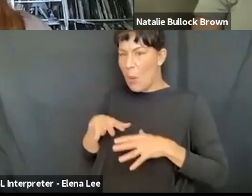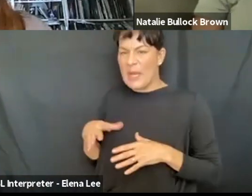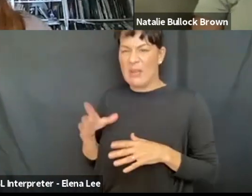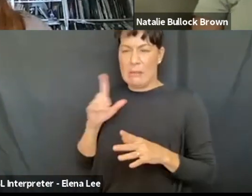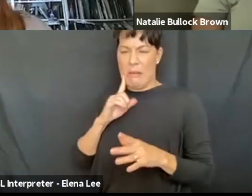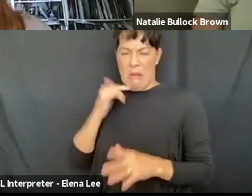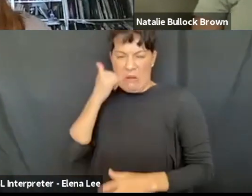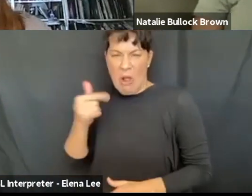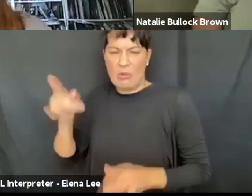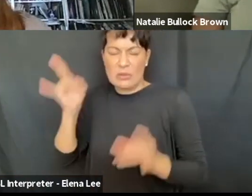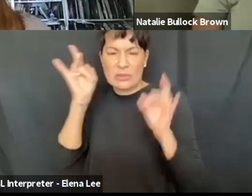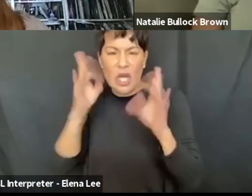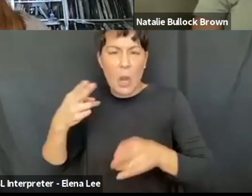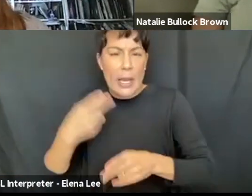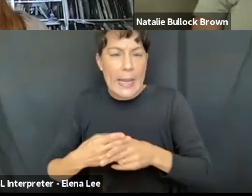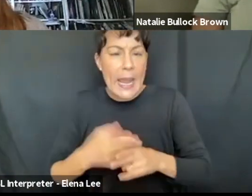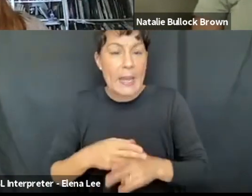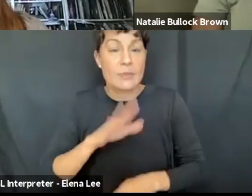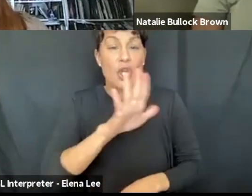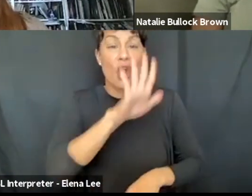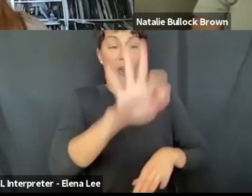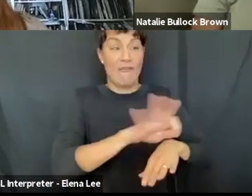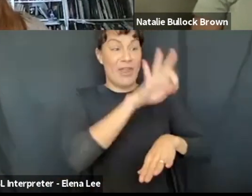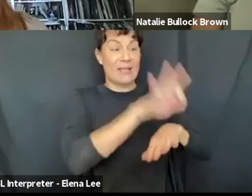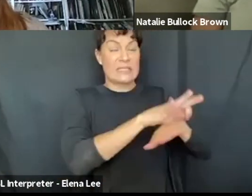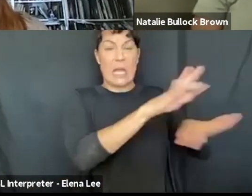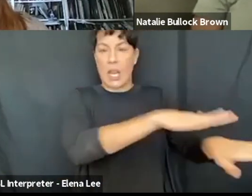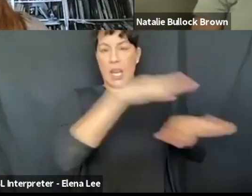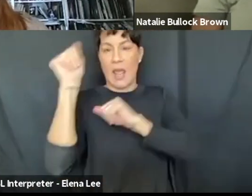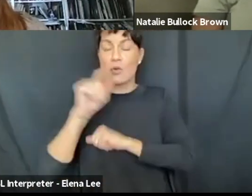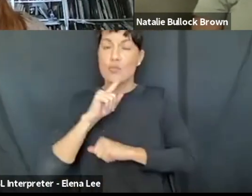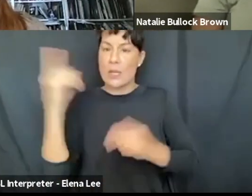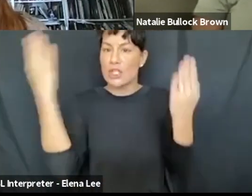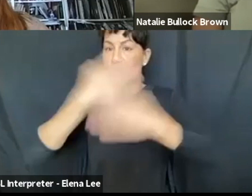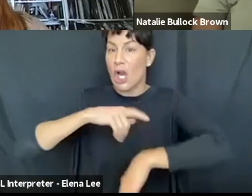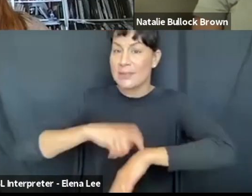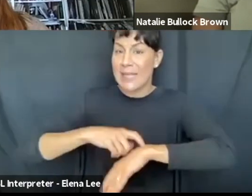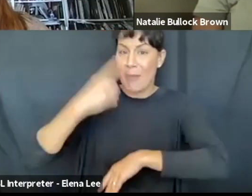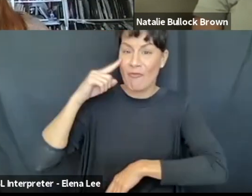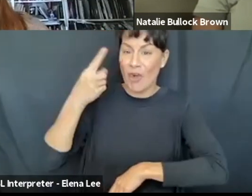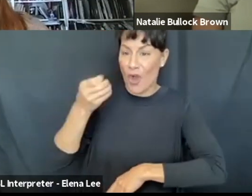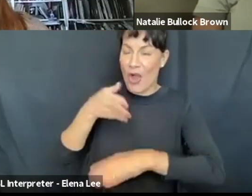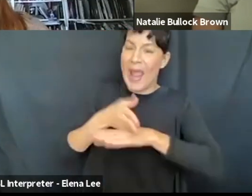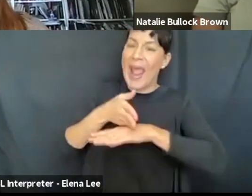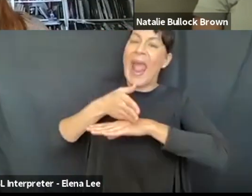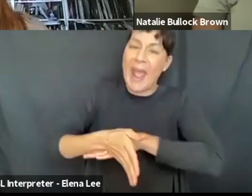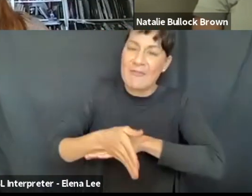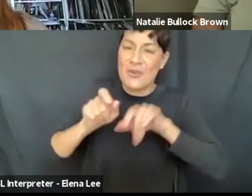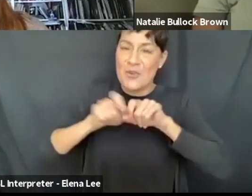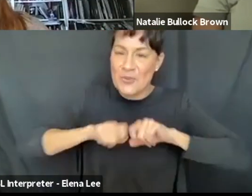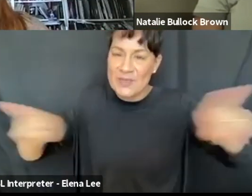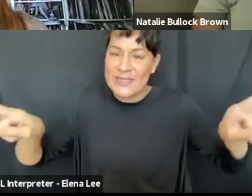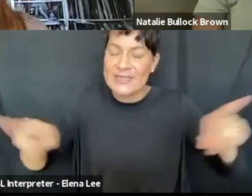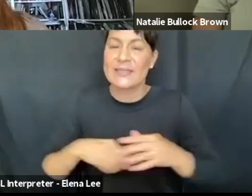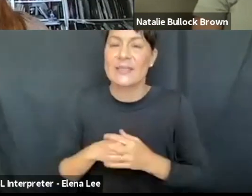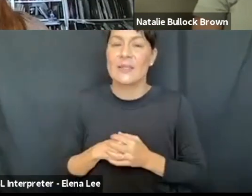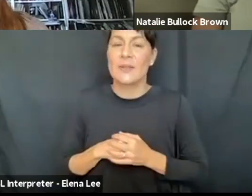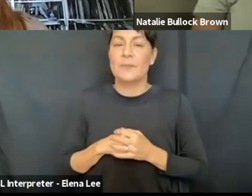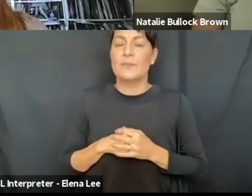Her fiance left her. It was a really dark time for her. Meanwhile, we continue to do community screenings.